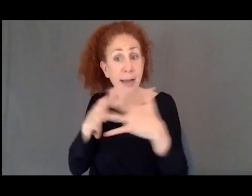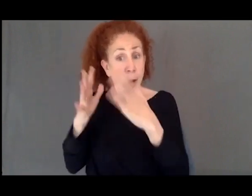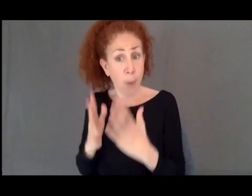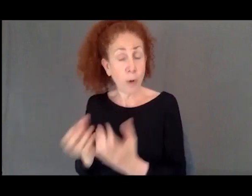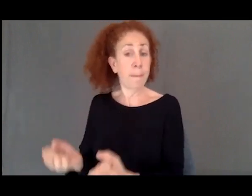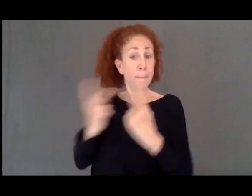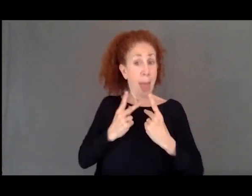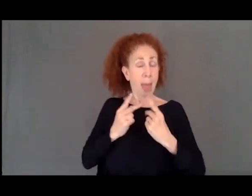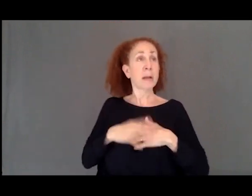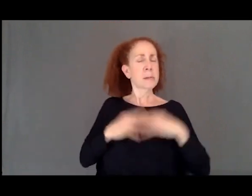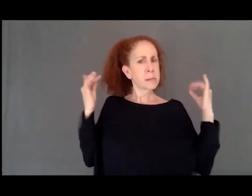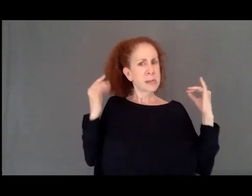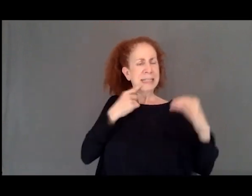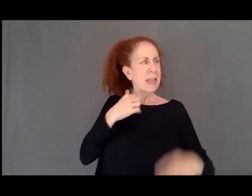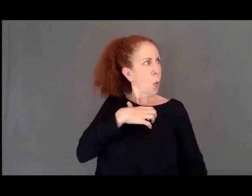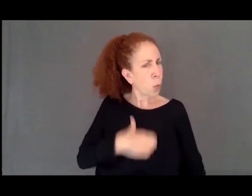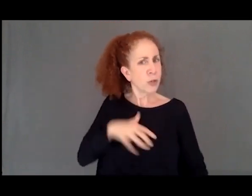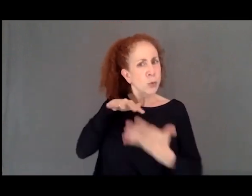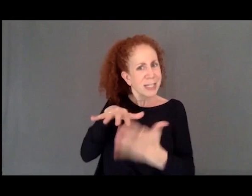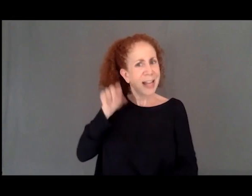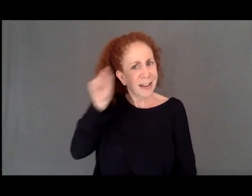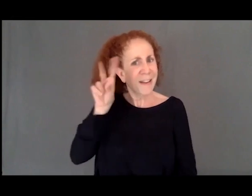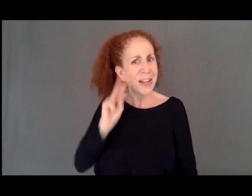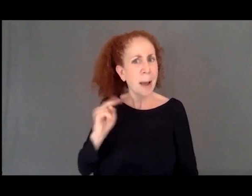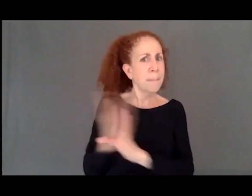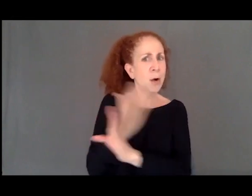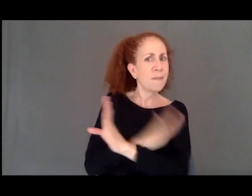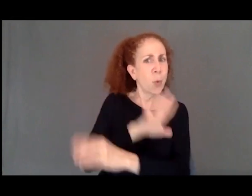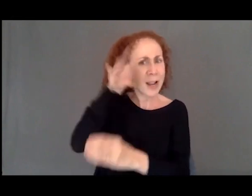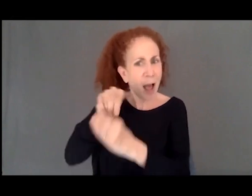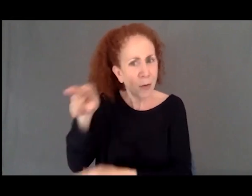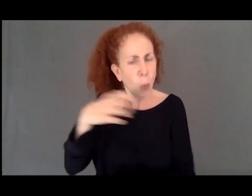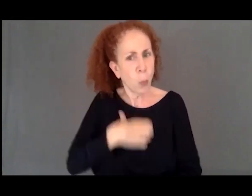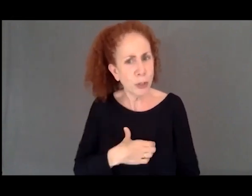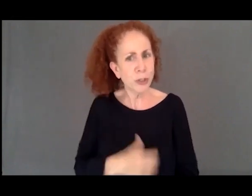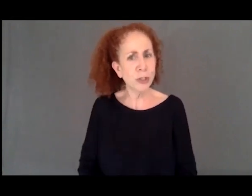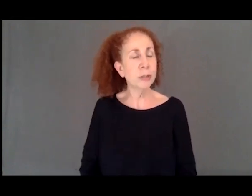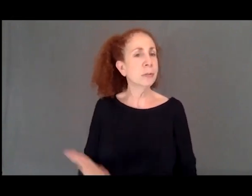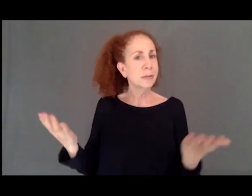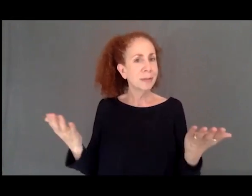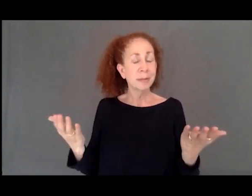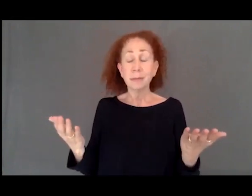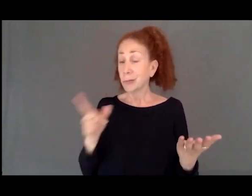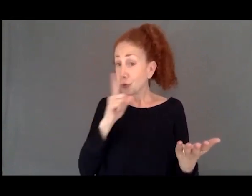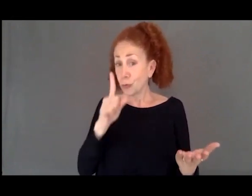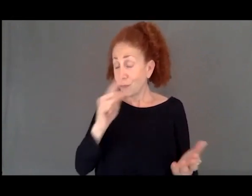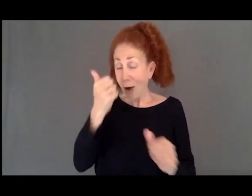in that war were saying, we wish we had studied Vietnam a little bit better before we got involved, which can be said for every situation